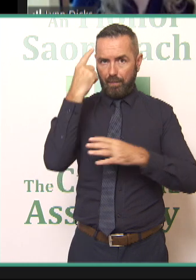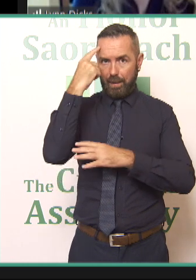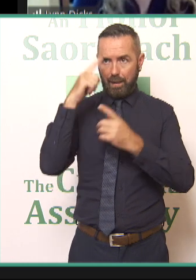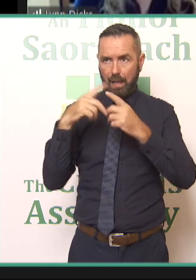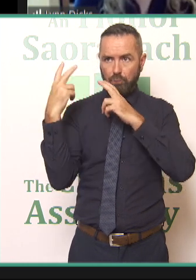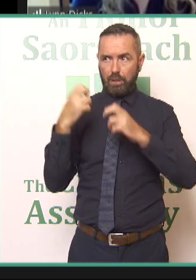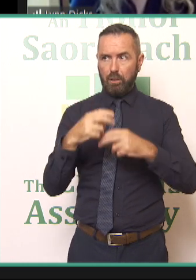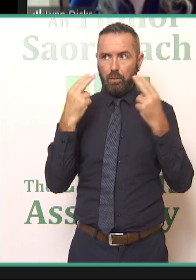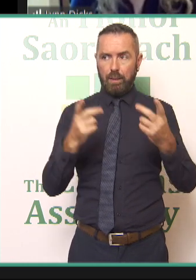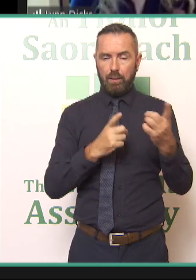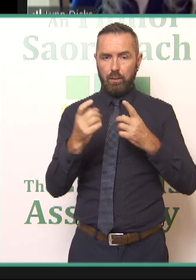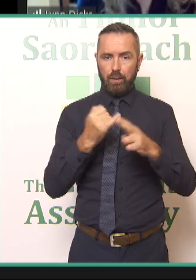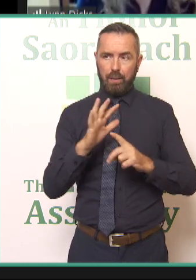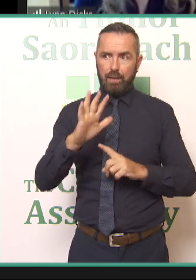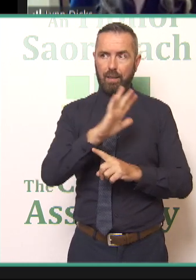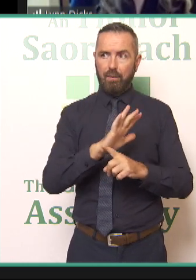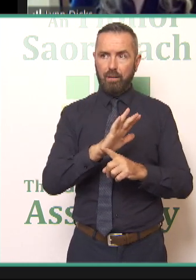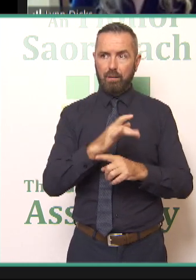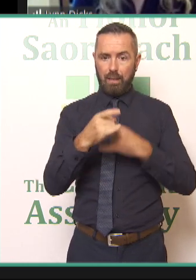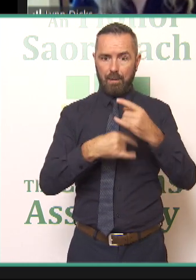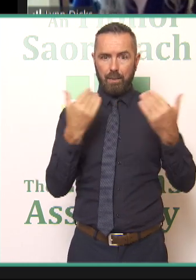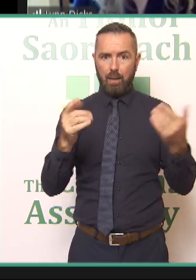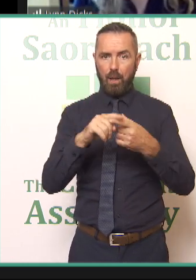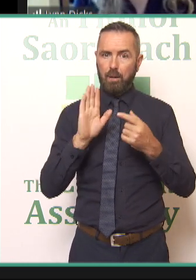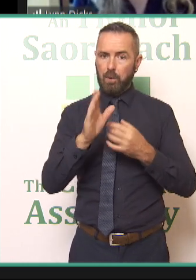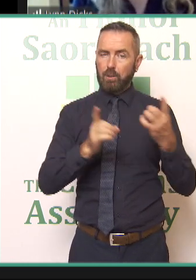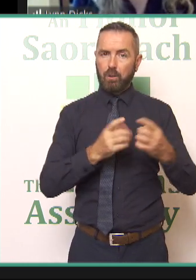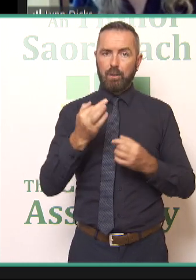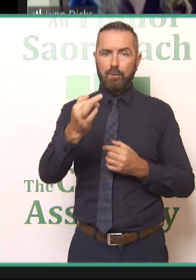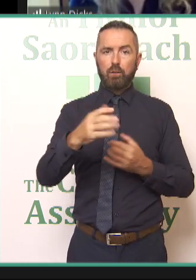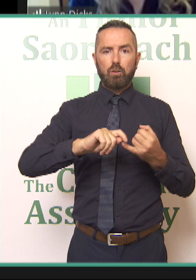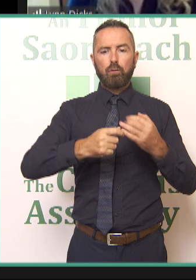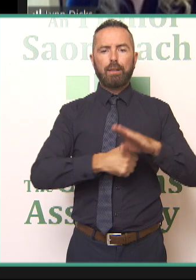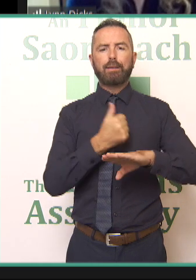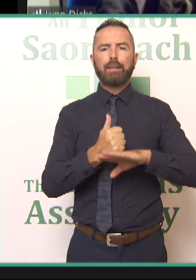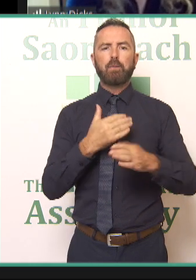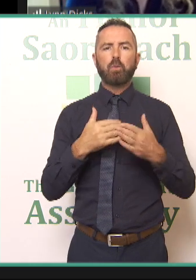of research in this area both going on and also to do to try and establish what this system on the on